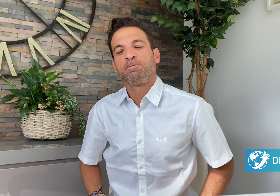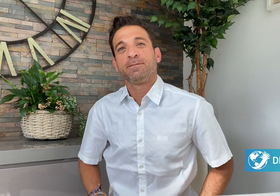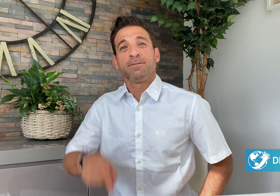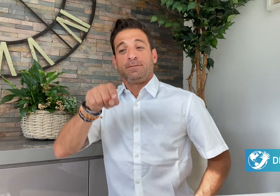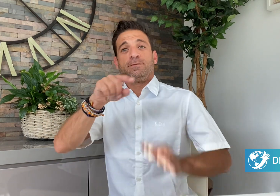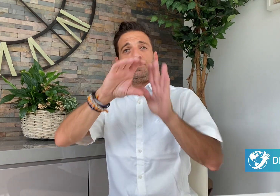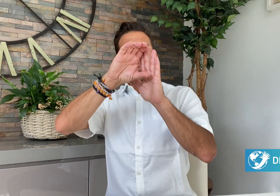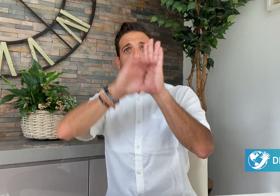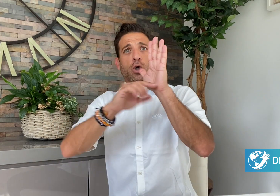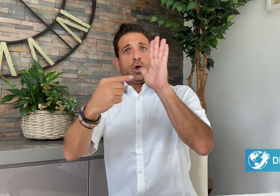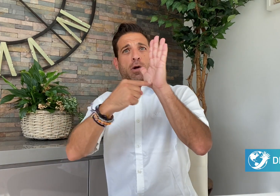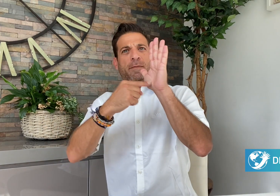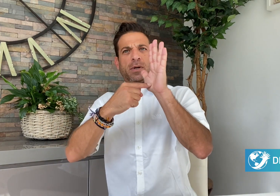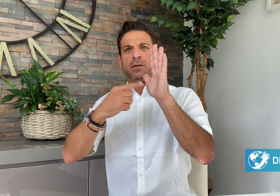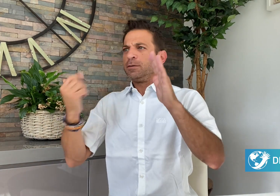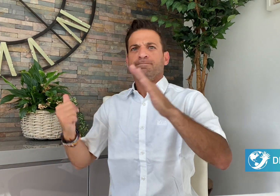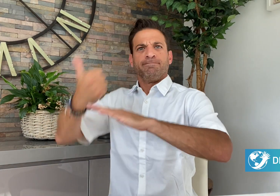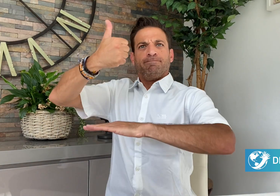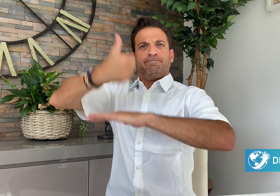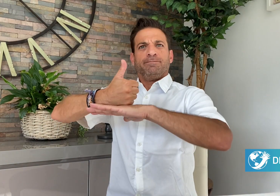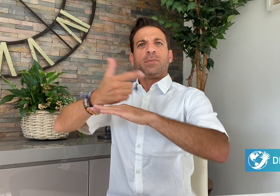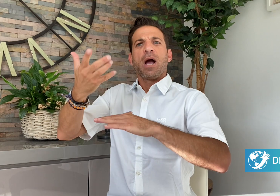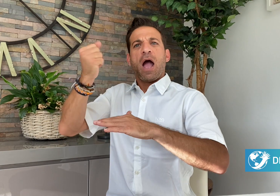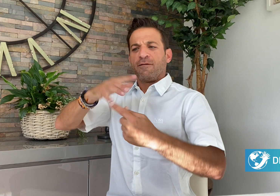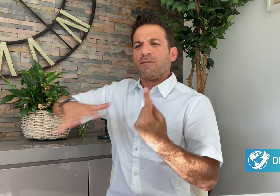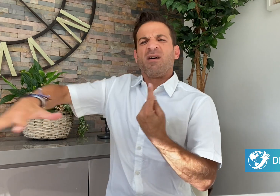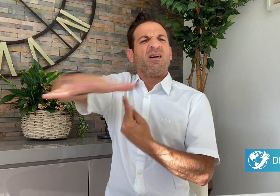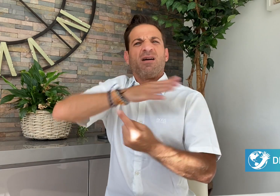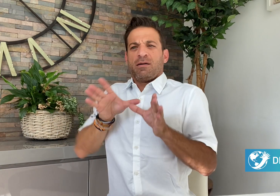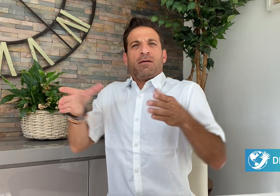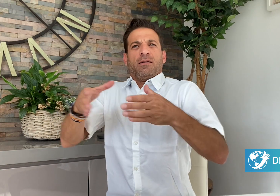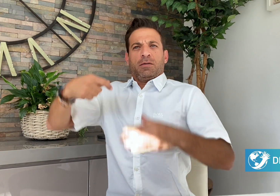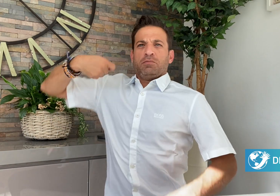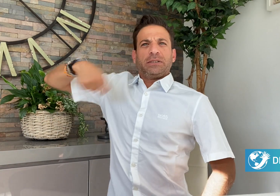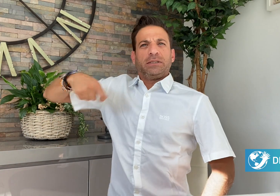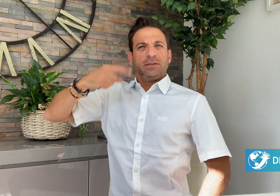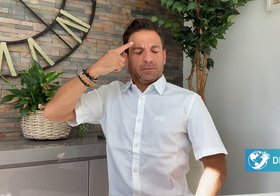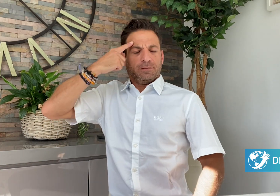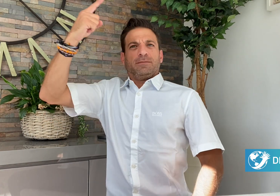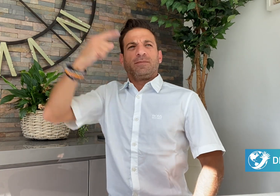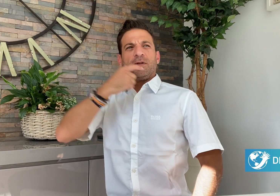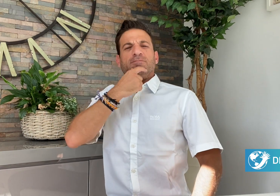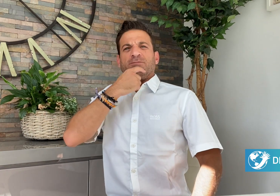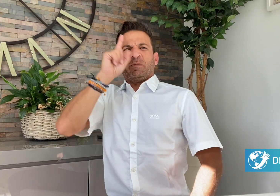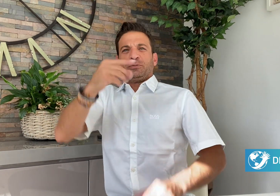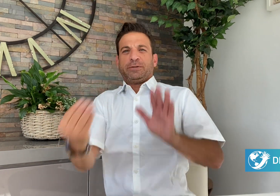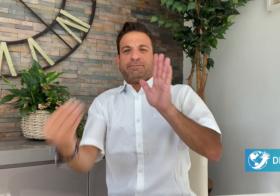of the new guidelines from the Municipal Executive.